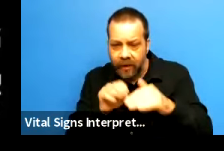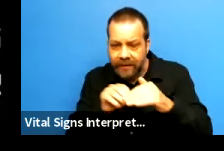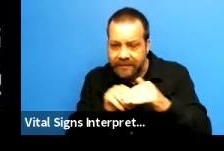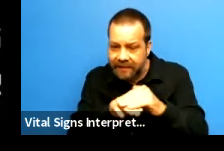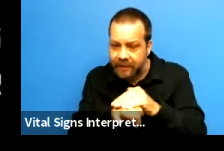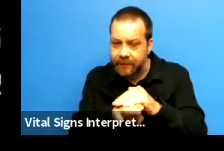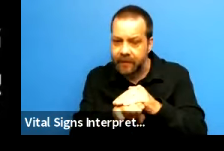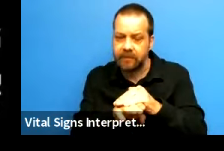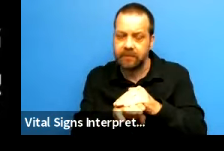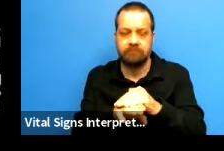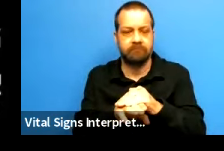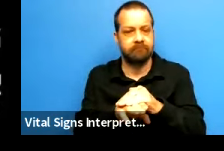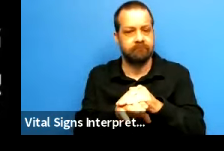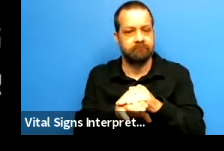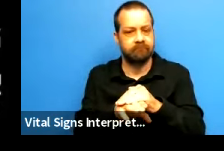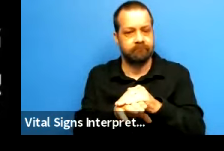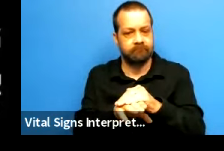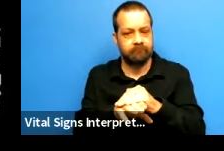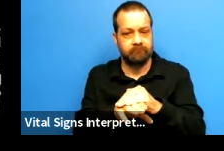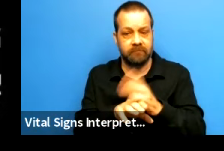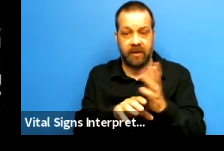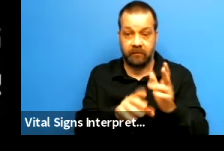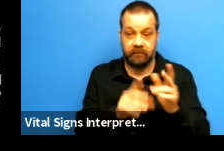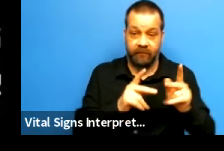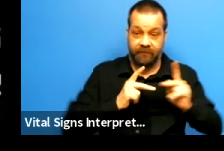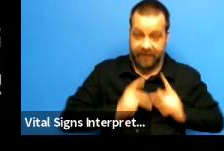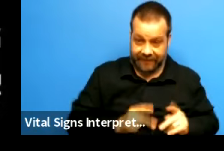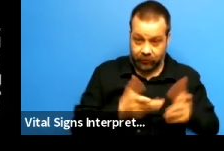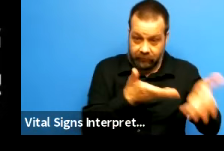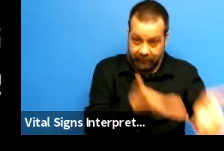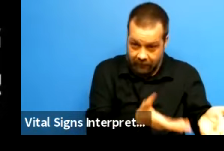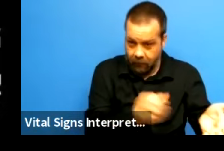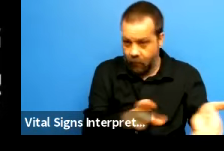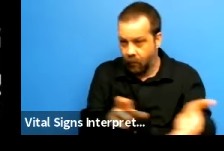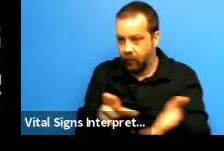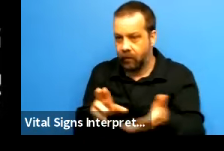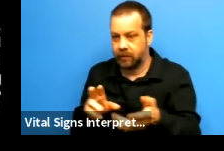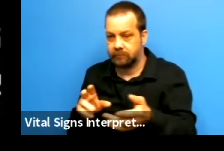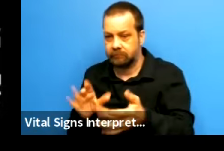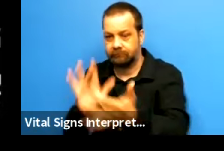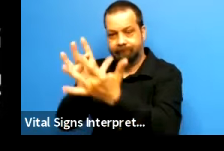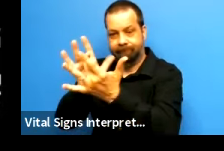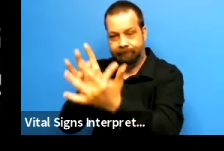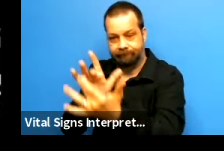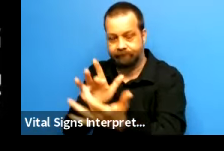whether it's built or virtual environments. Also providing braille services